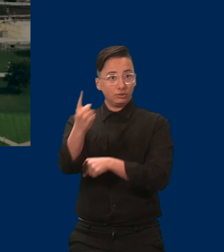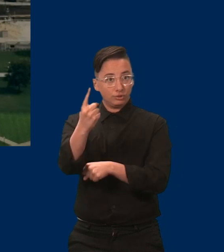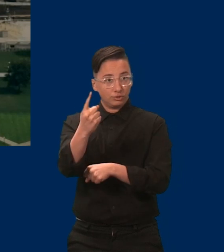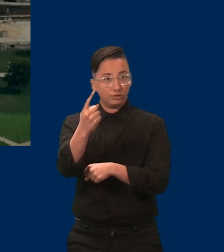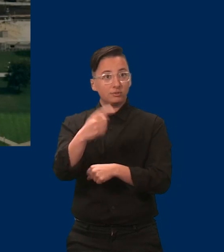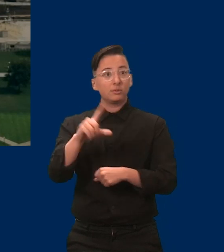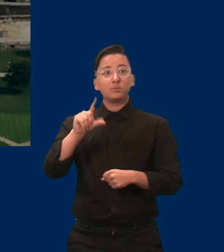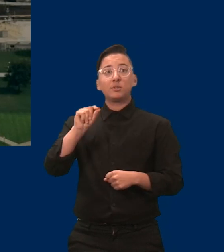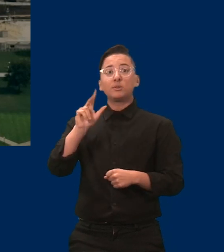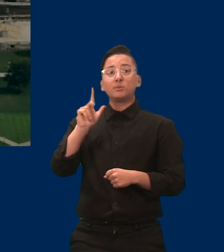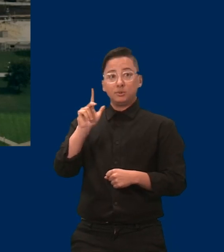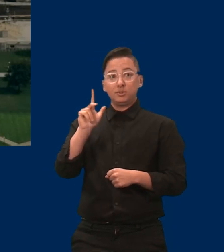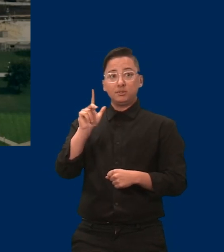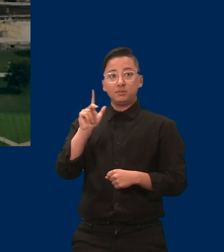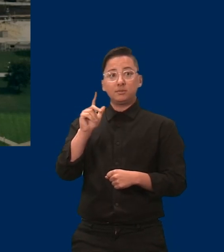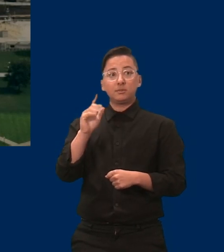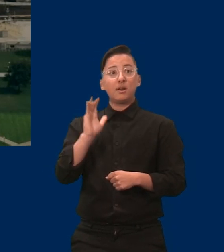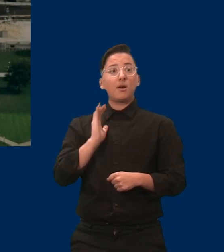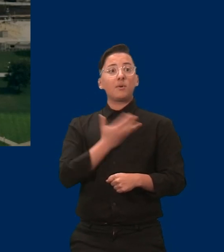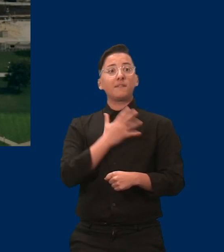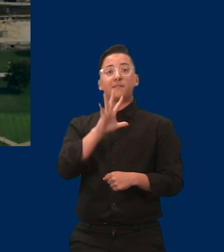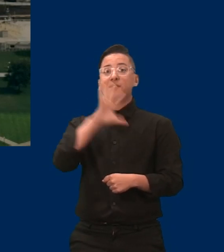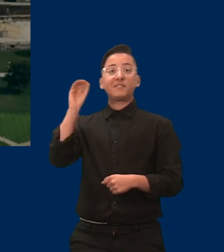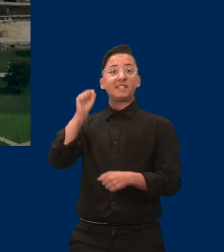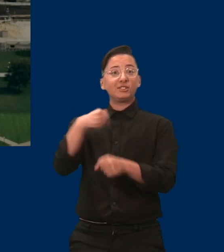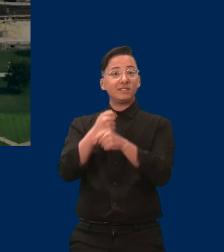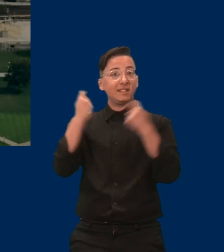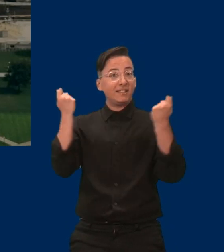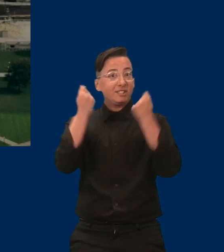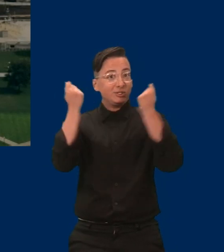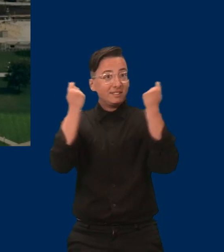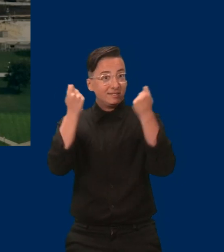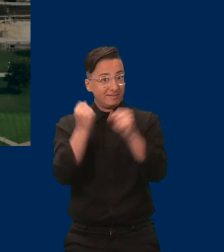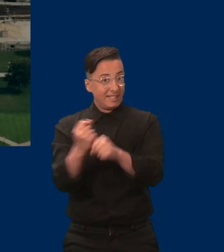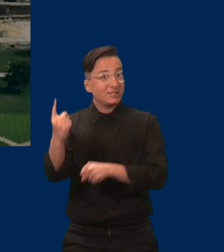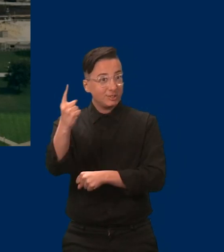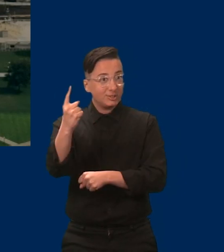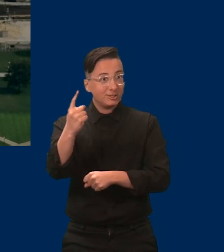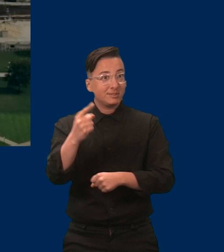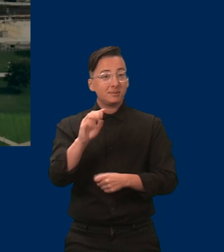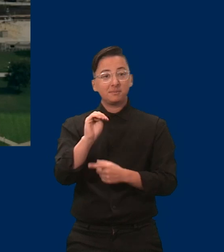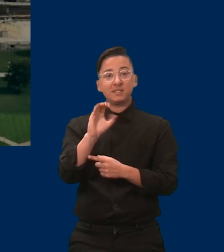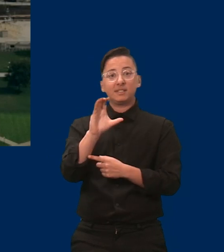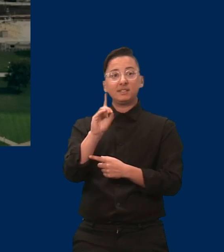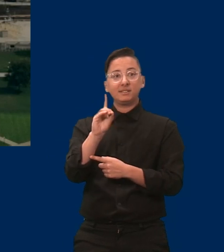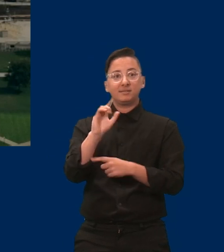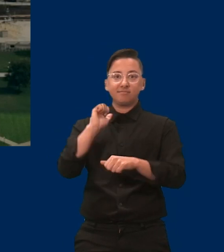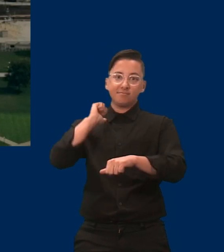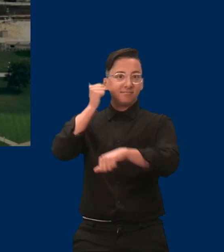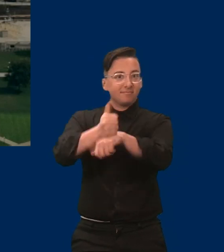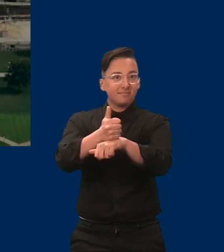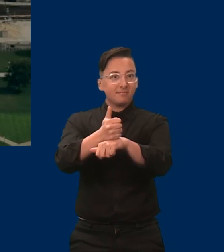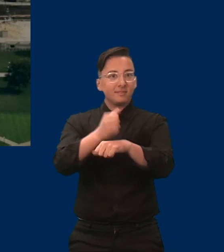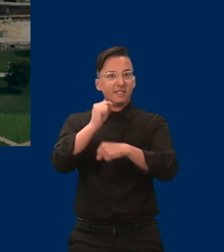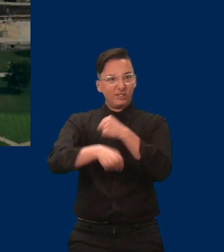50th anniversary. The Minnesota Council on Disability was founded in 1973, which also happens